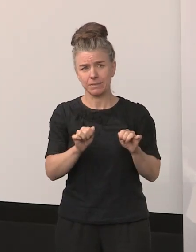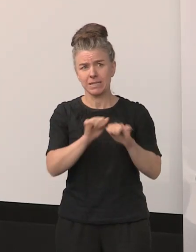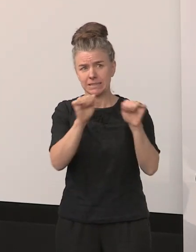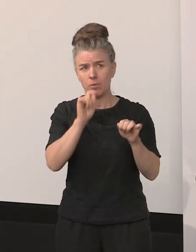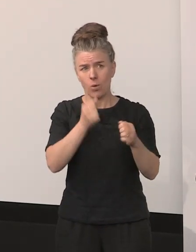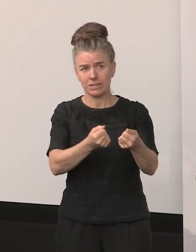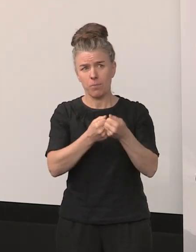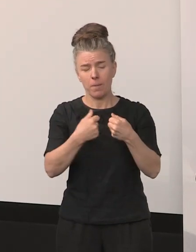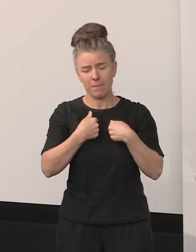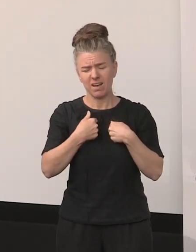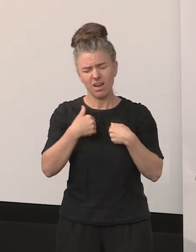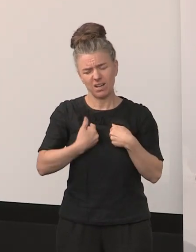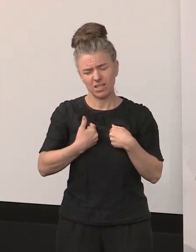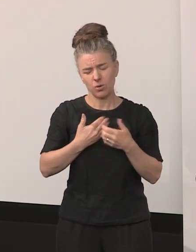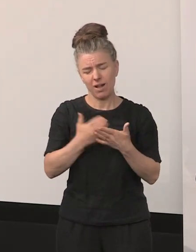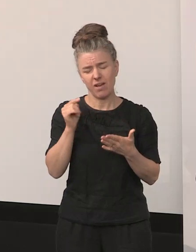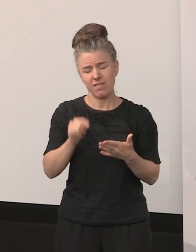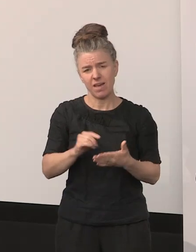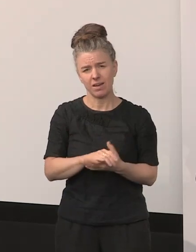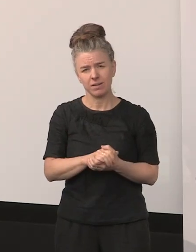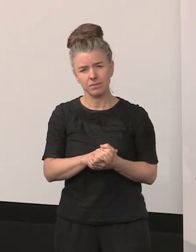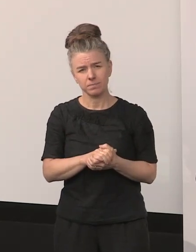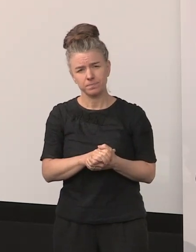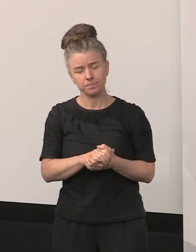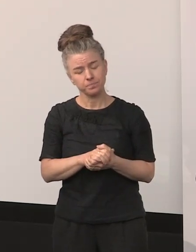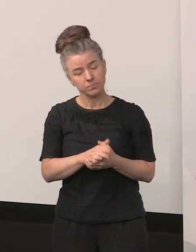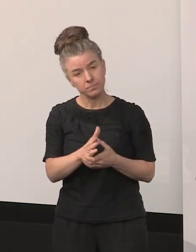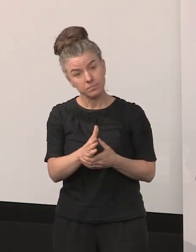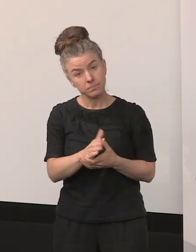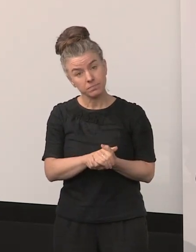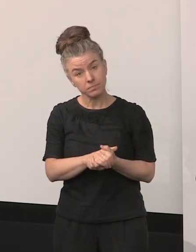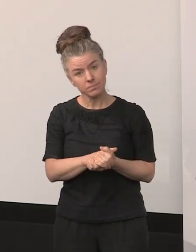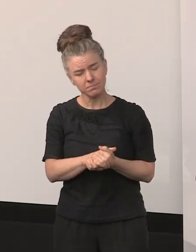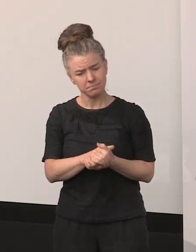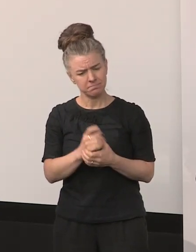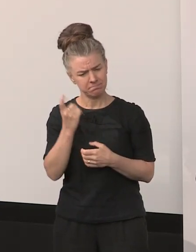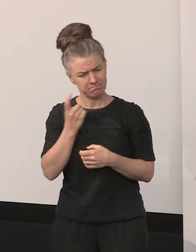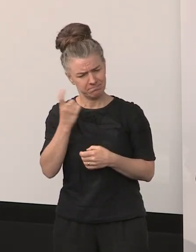know - it's very important that people feel confident in the system and that it's going